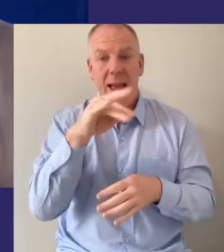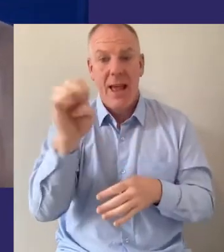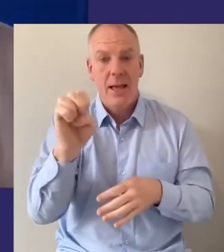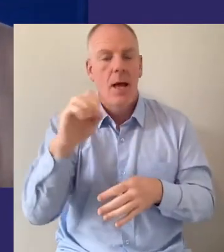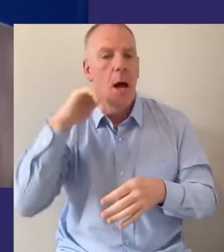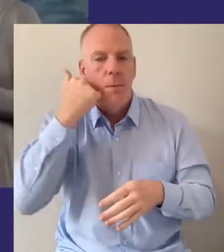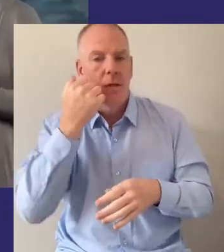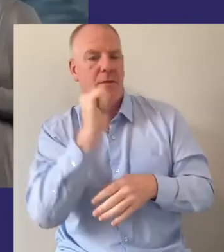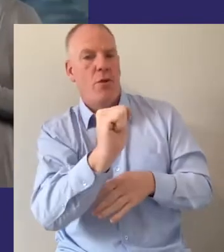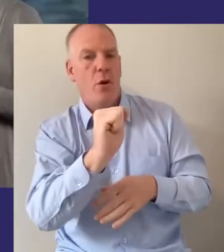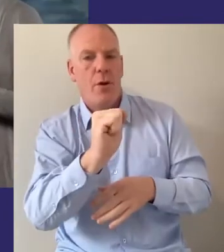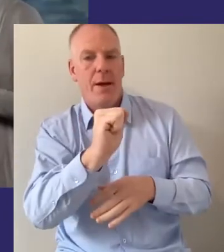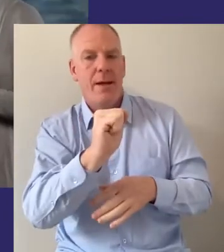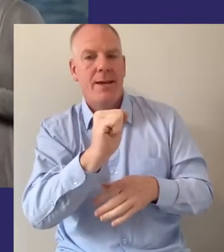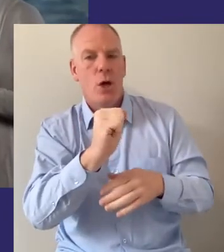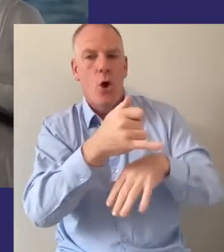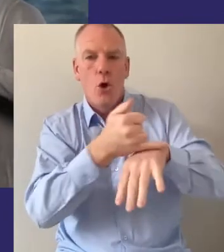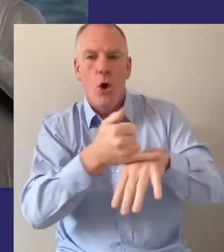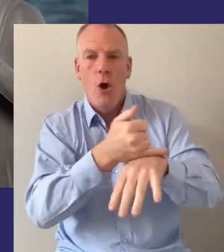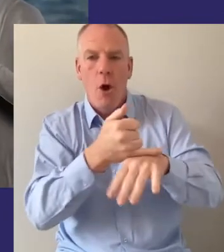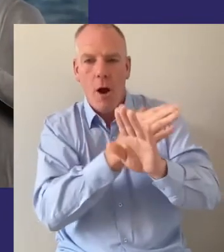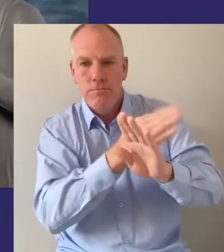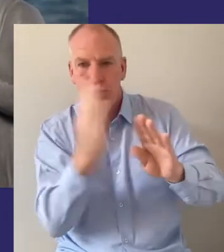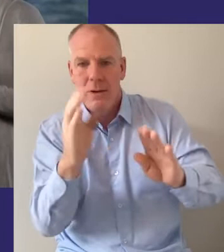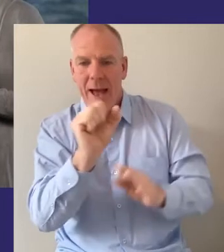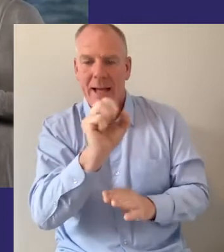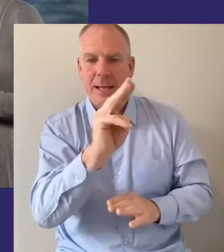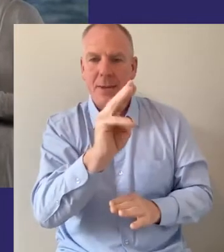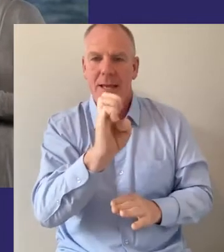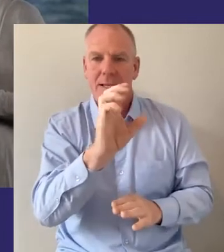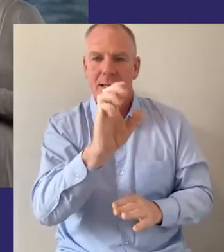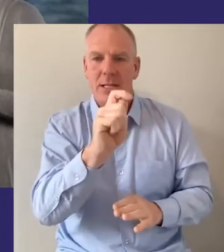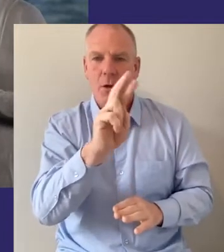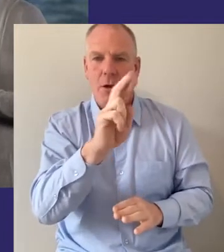on their spectral signature, which is a very big word, but basically it's just a unique